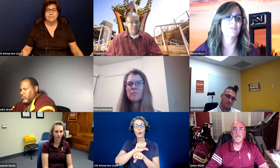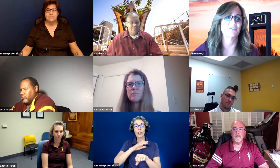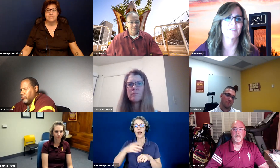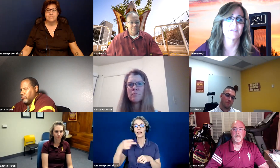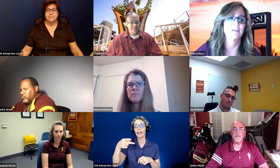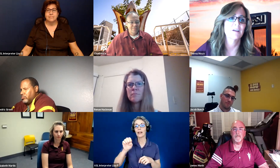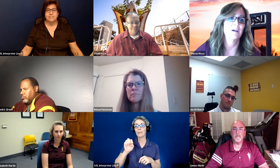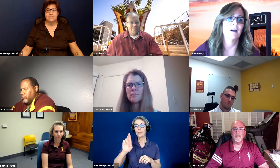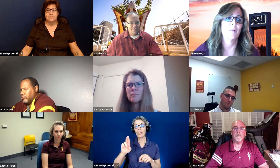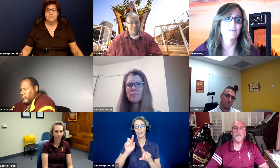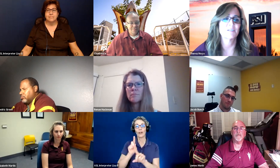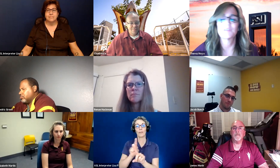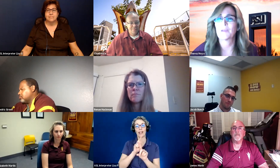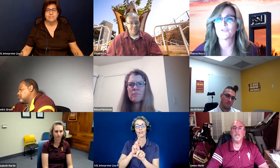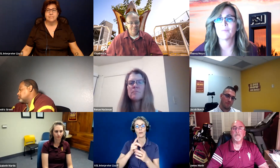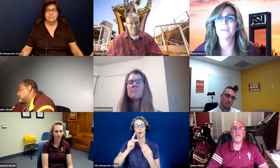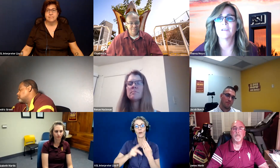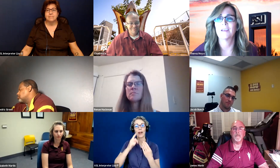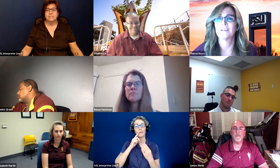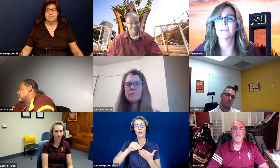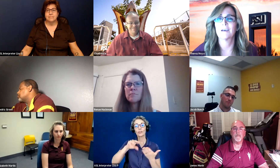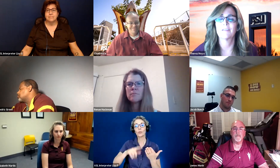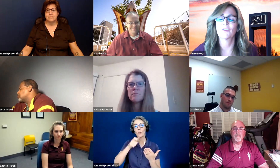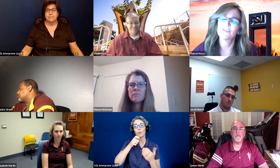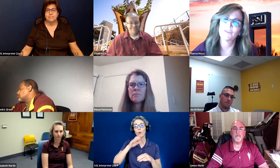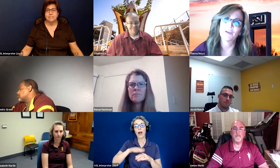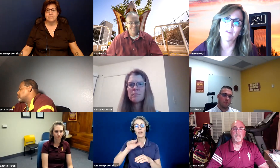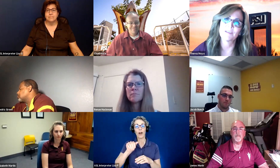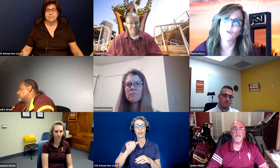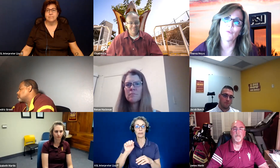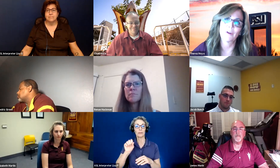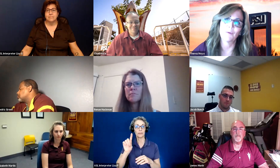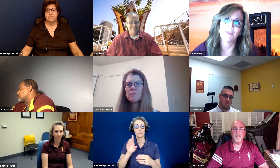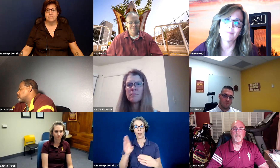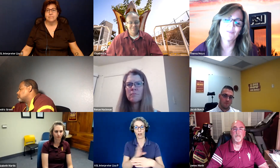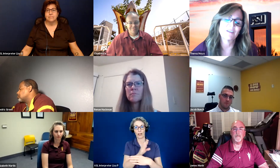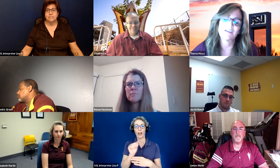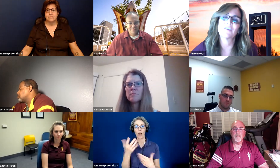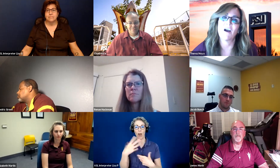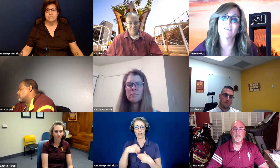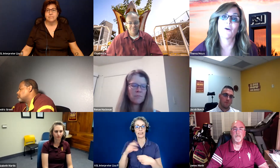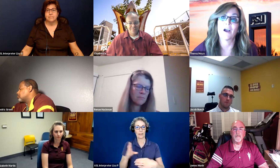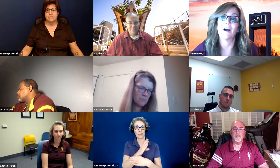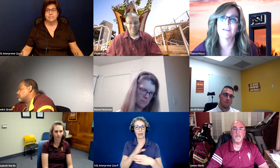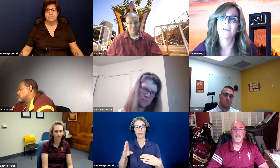for students on the autism spectrum and they're consulting with us and we're working with them. So we just have a lot going on.